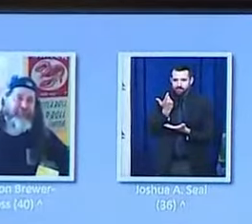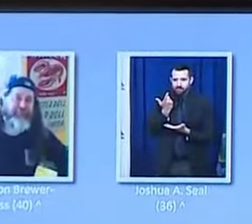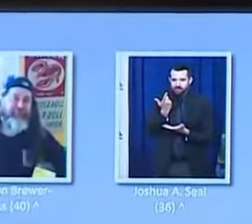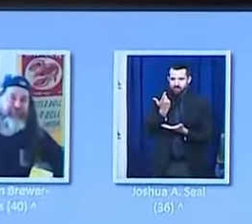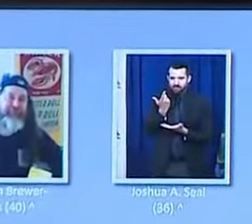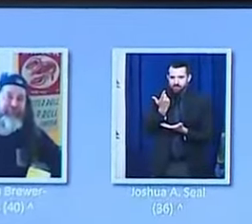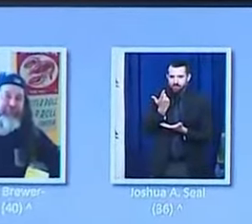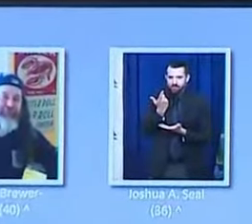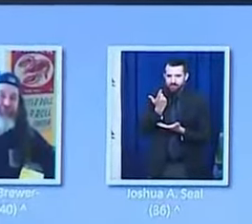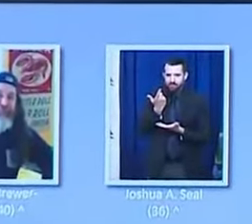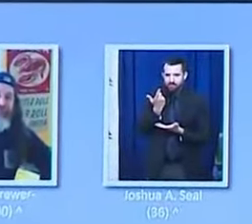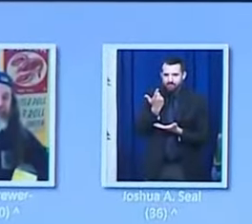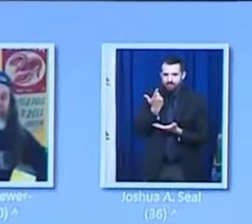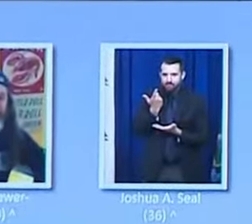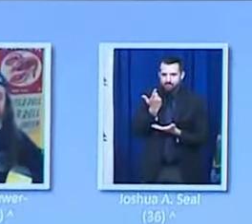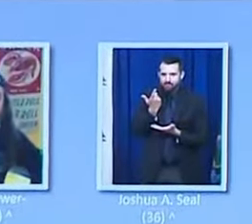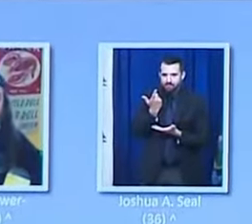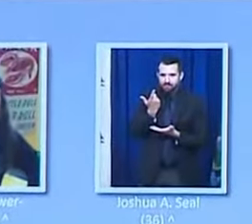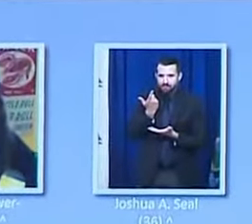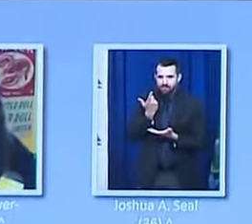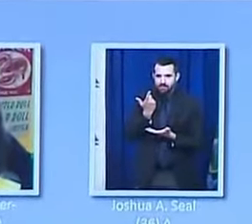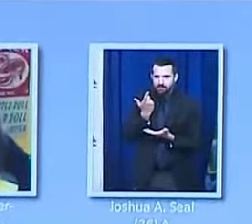BRIAN M MCFARLAND 41 YEARS